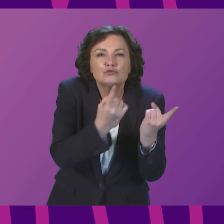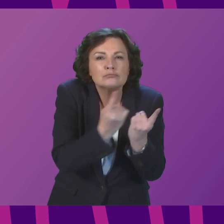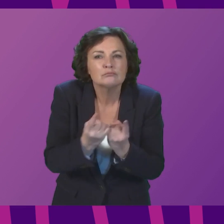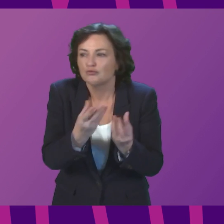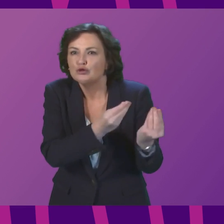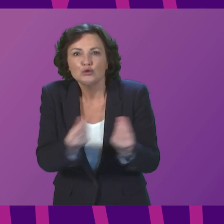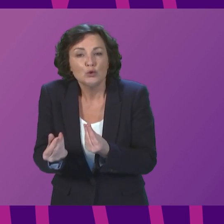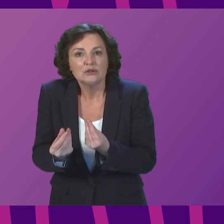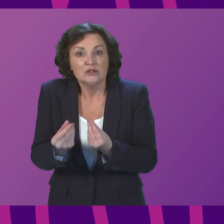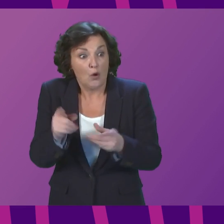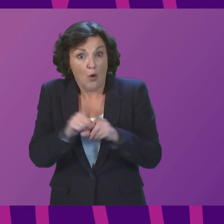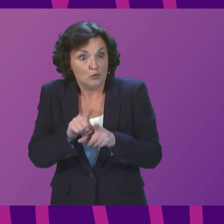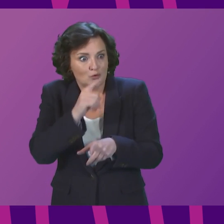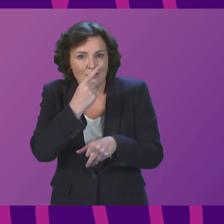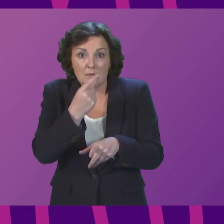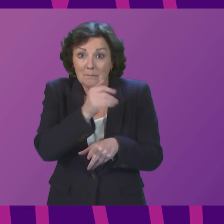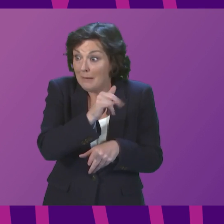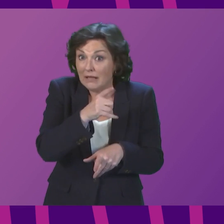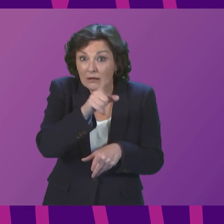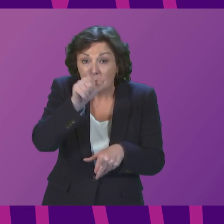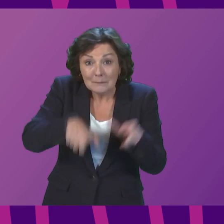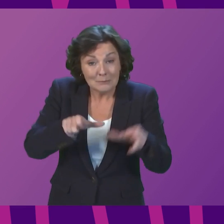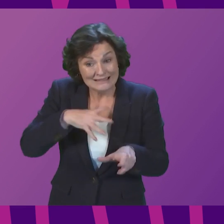people who need additional care and support.